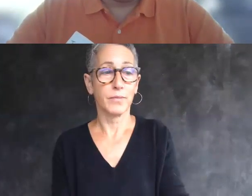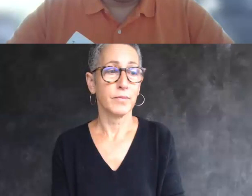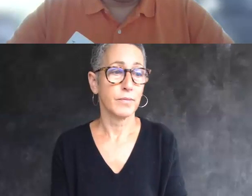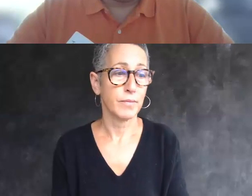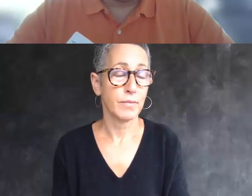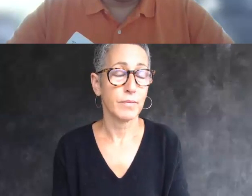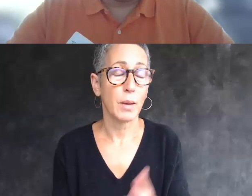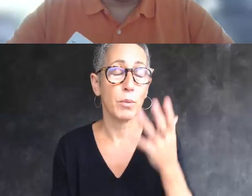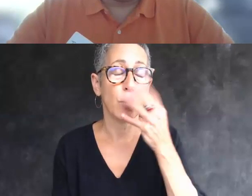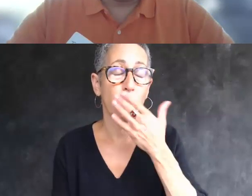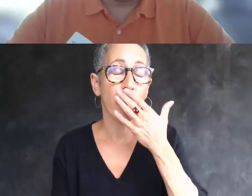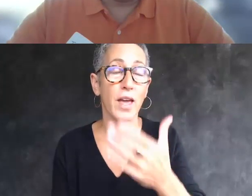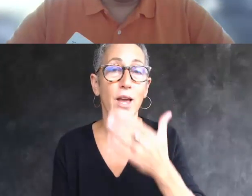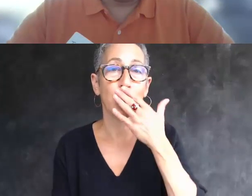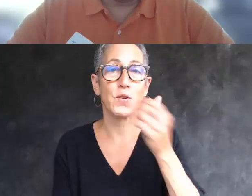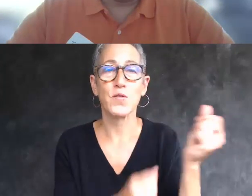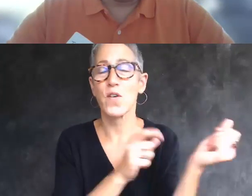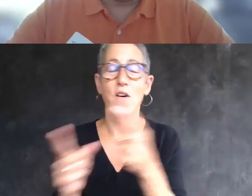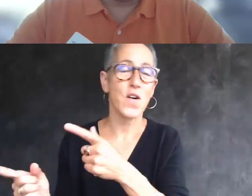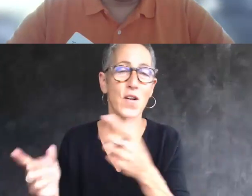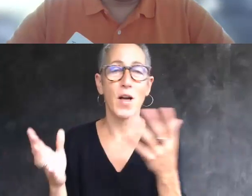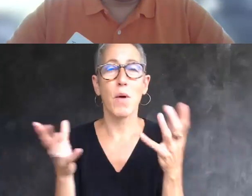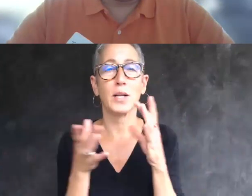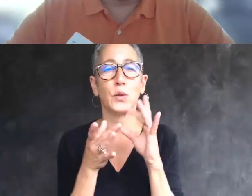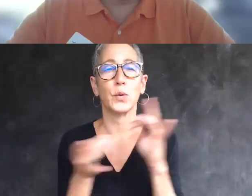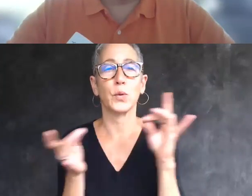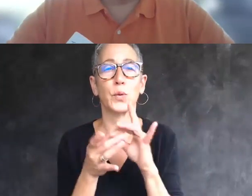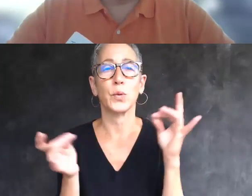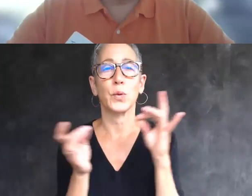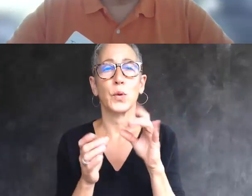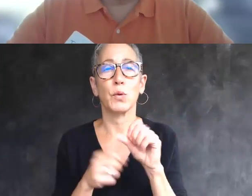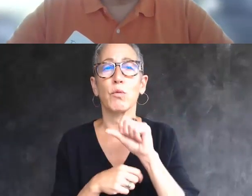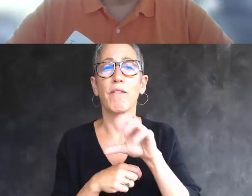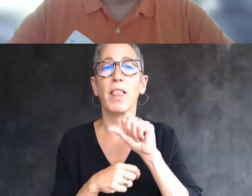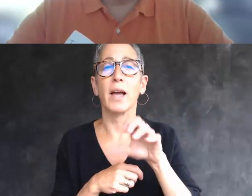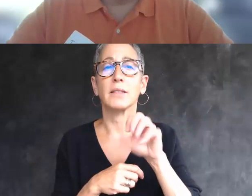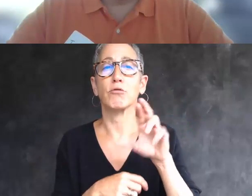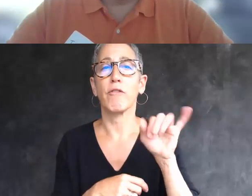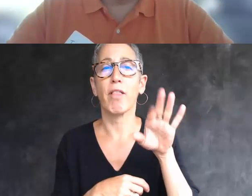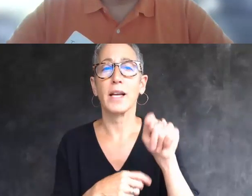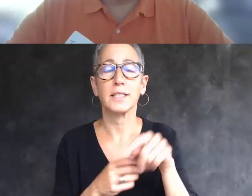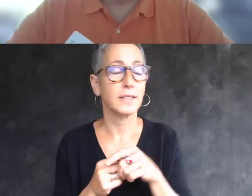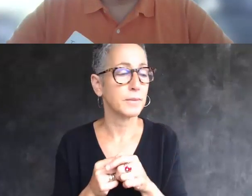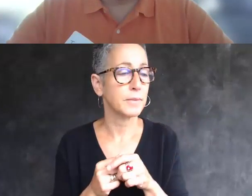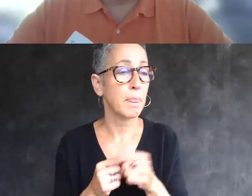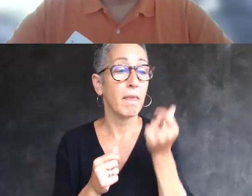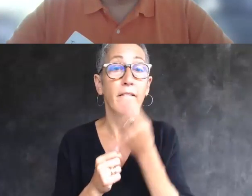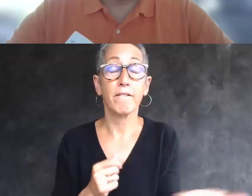I just want to say a few things about what I heard because it really touched me. It was just sort of like many of my key takeaways from that session